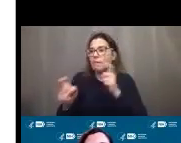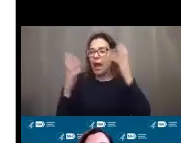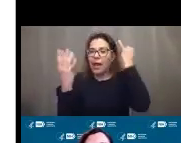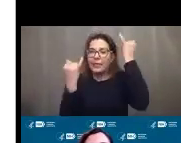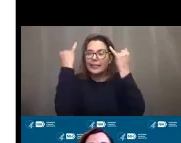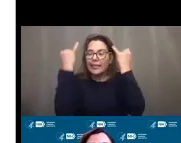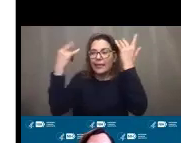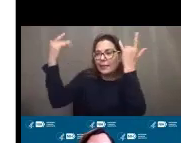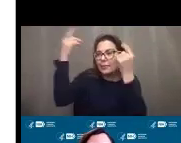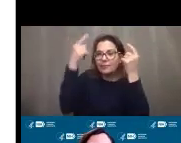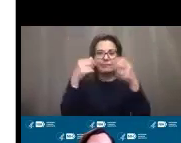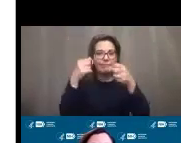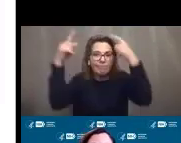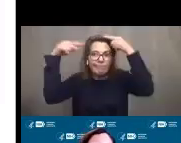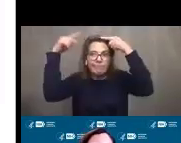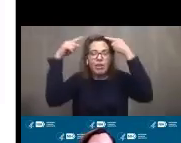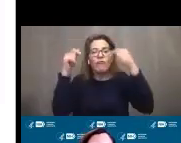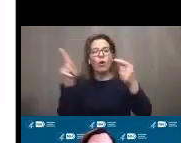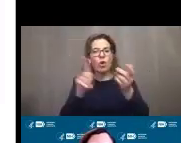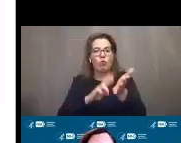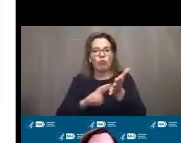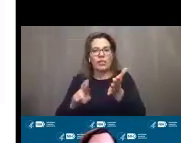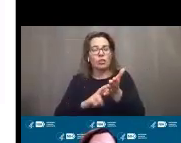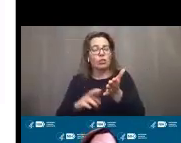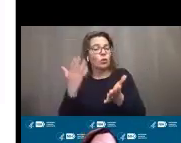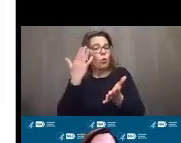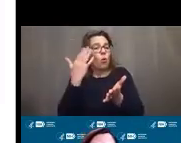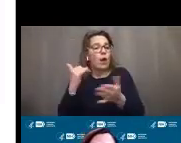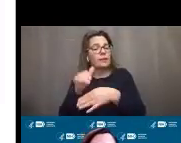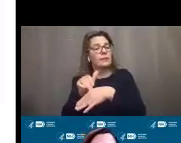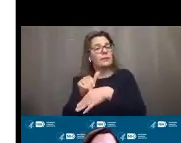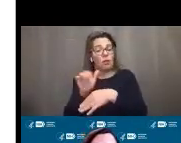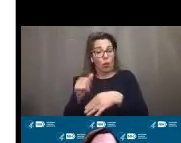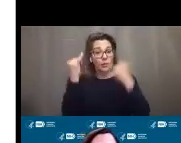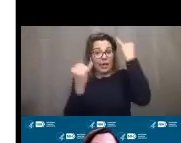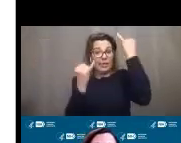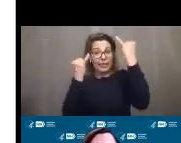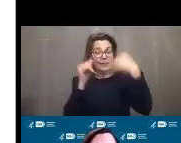where I had a portfolio of technology